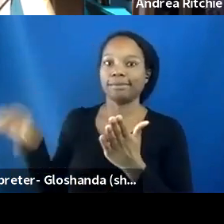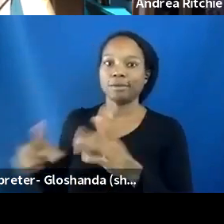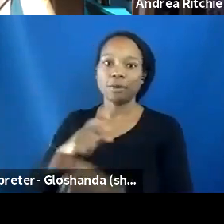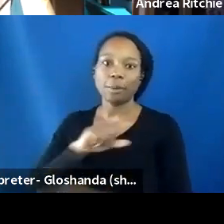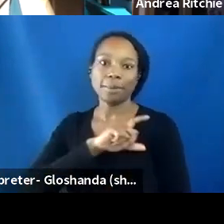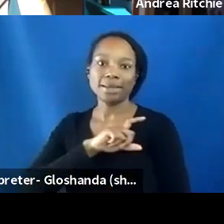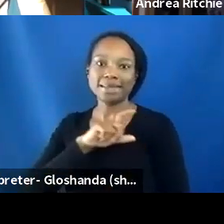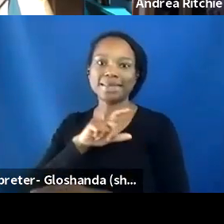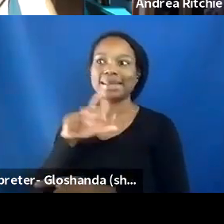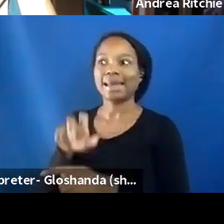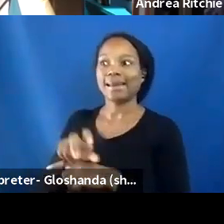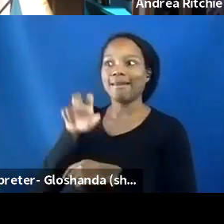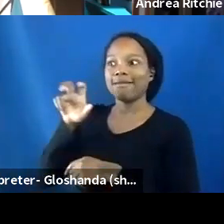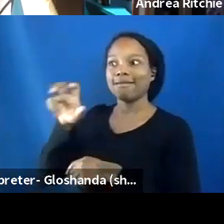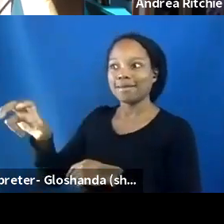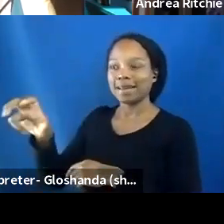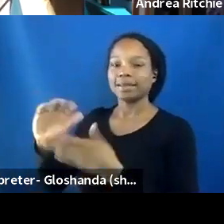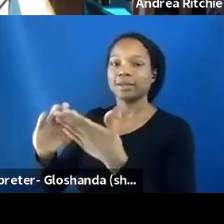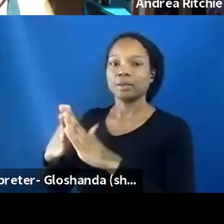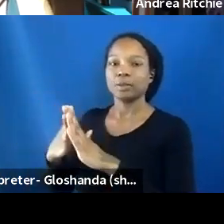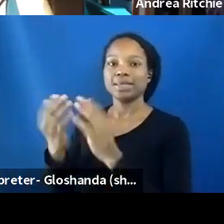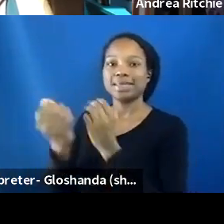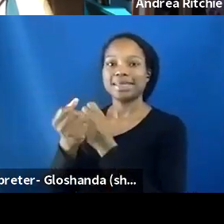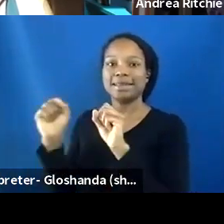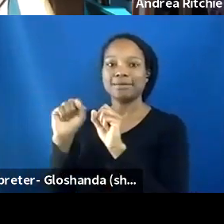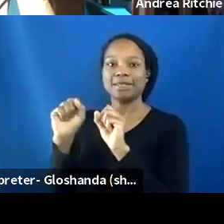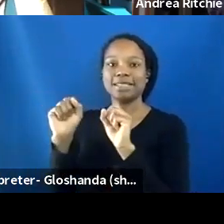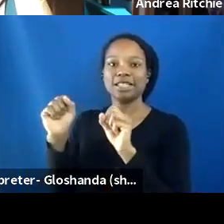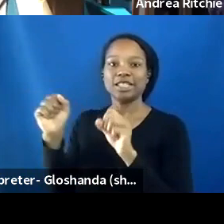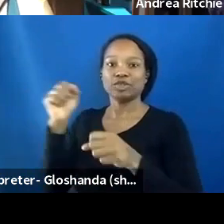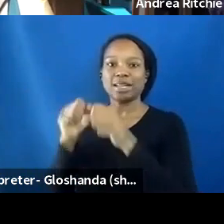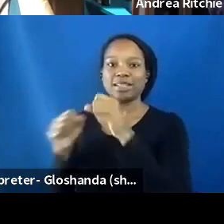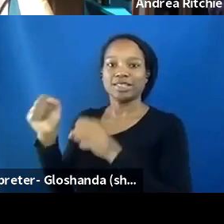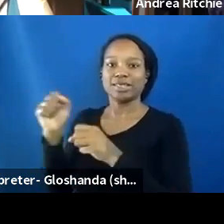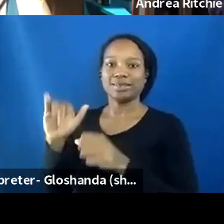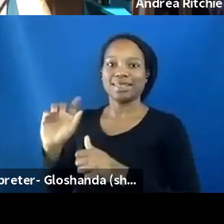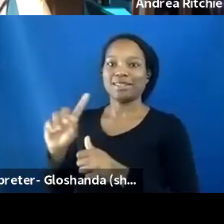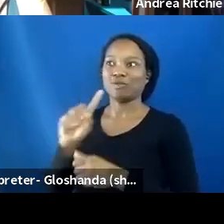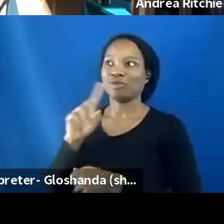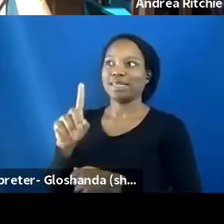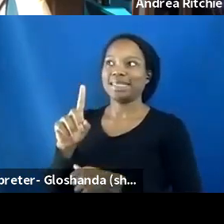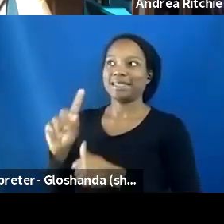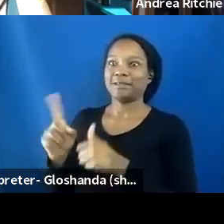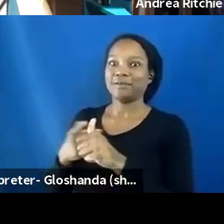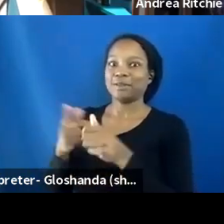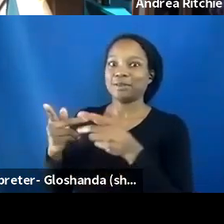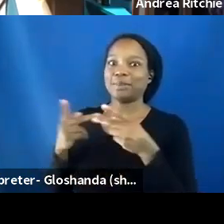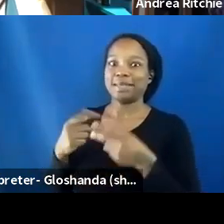And so that's the first place I would ask people to plug in who care about this work.